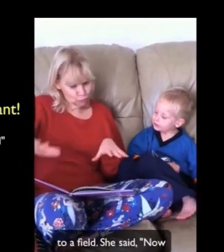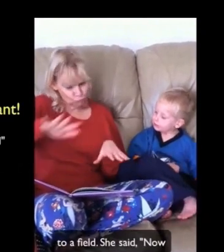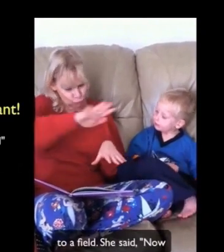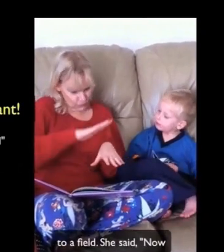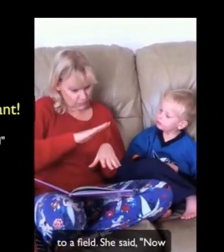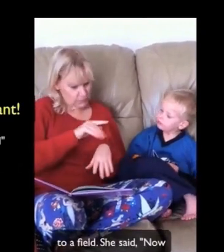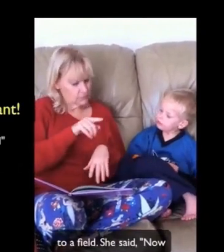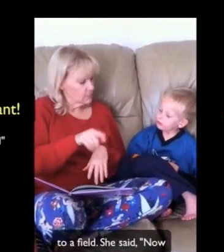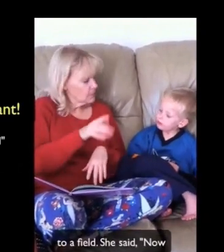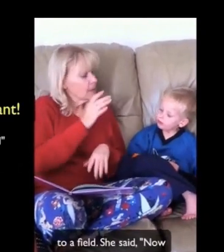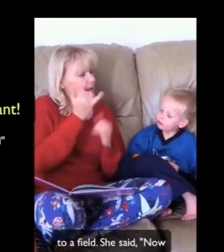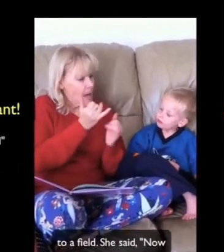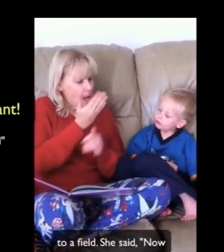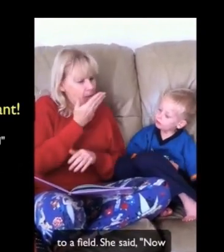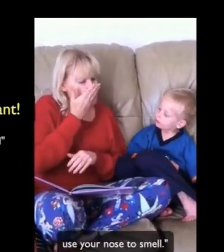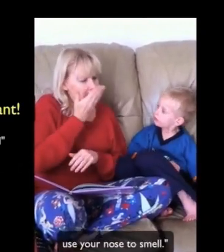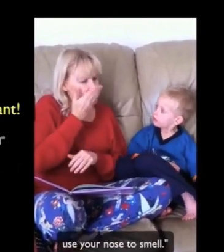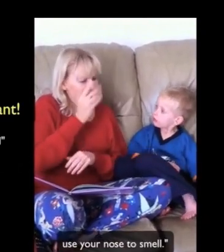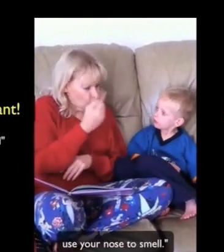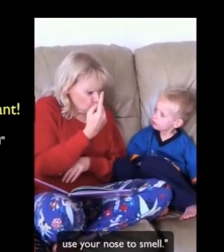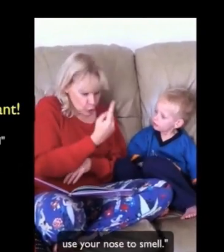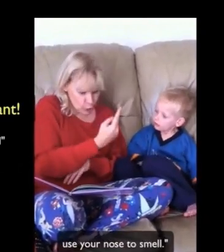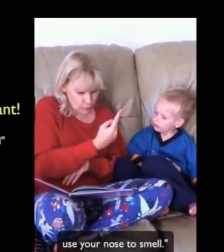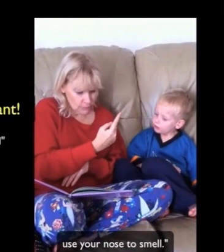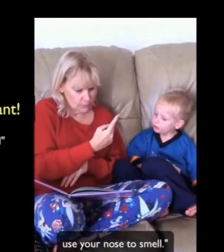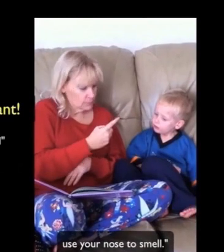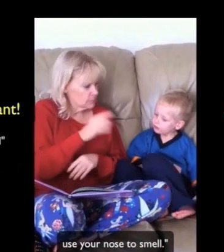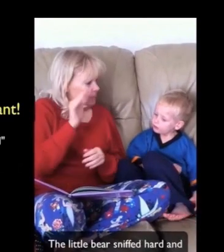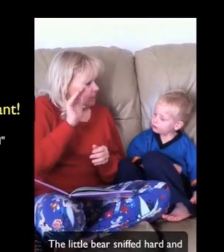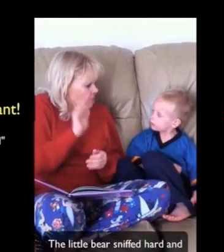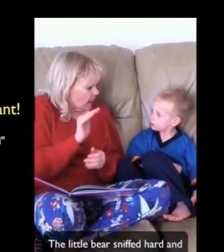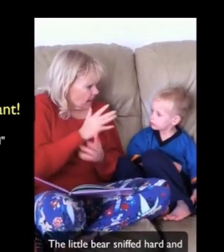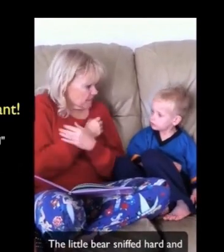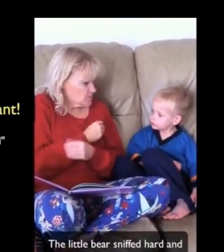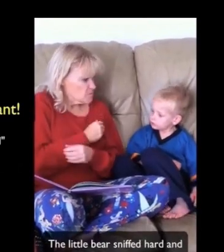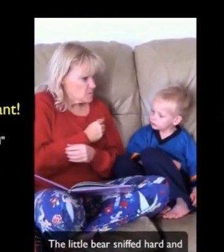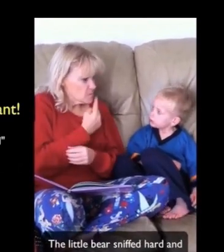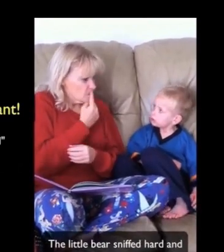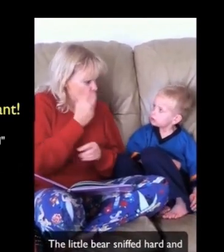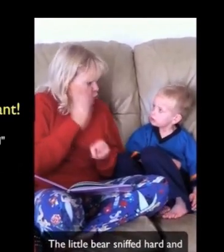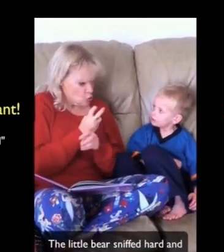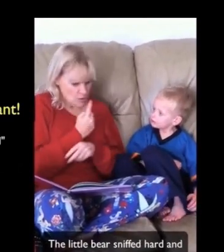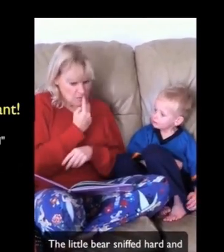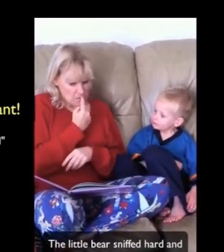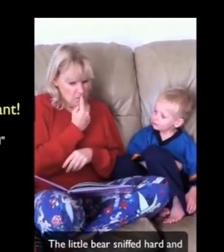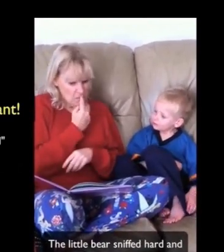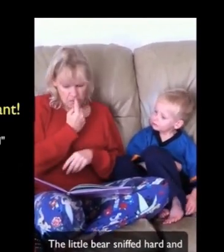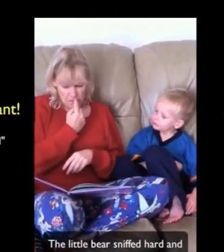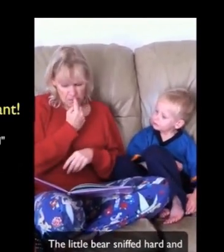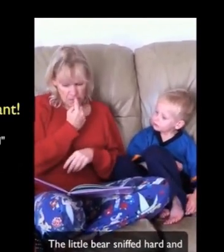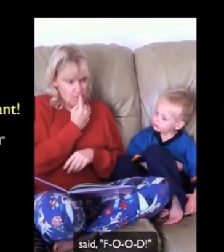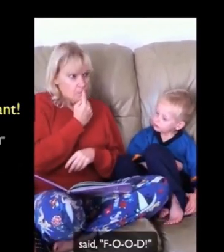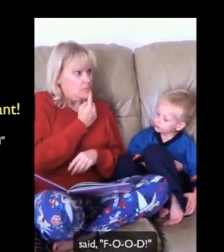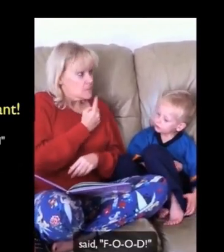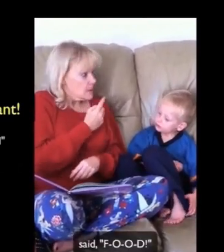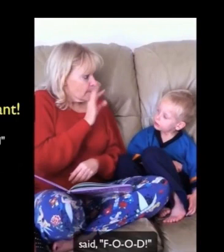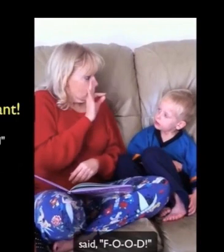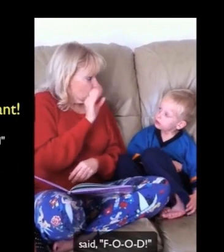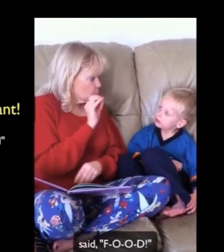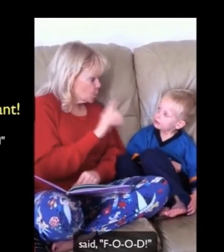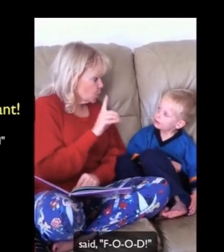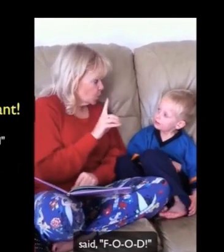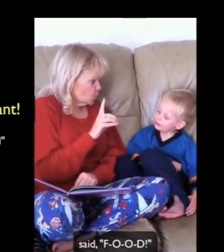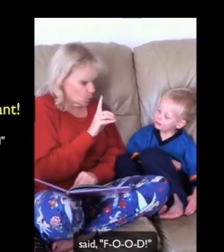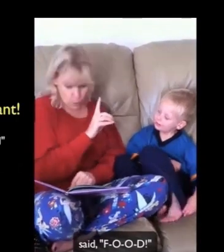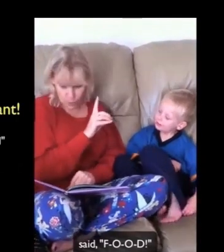to the field. She said, Now use your nose to smell. The little bear sniffed hard and said Food!